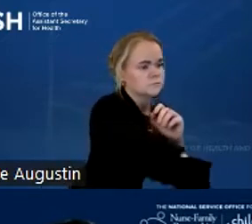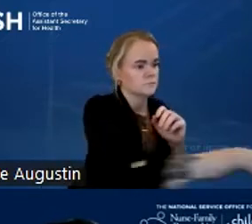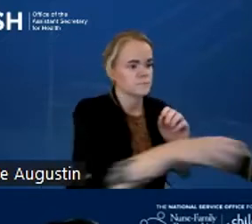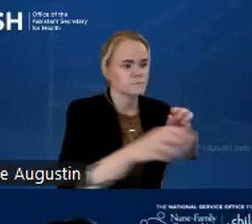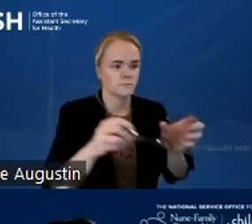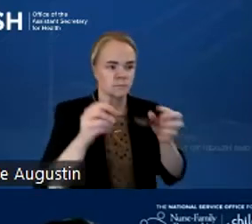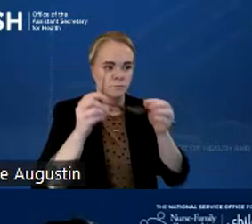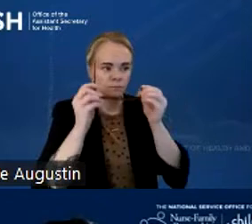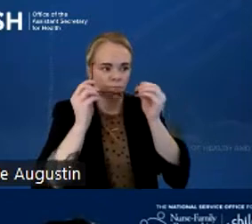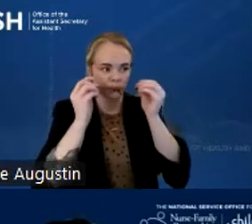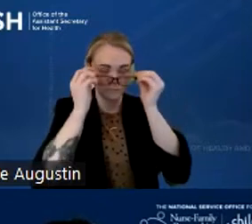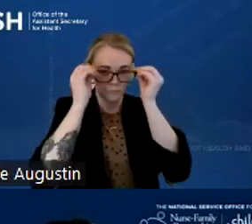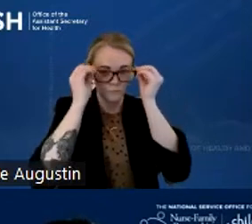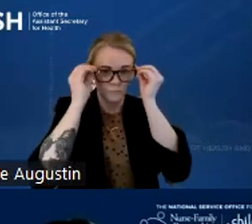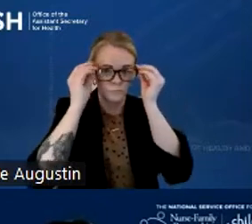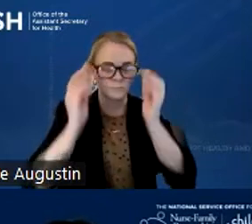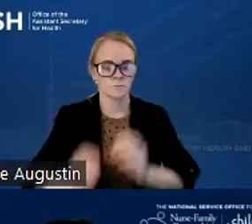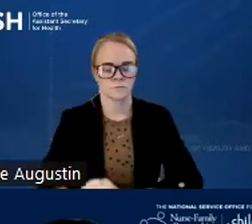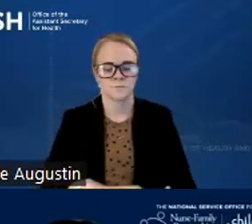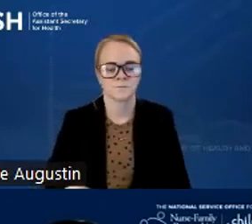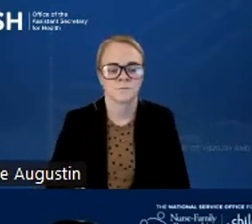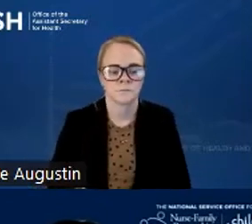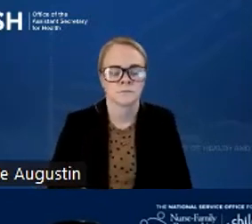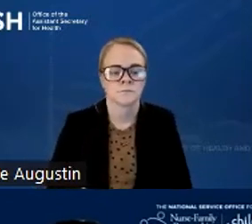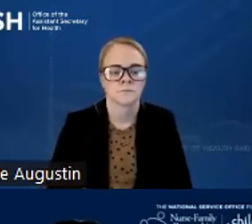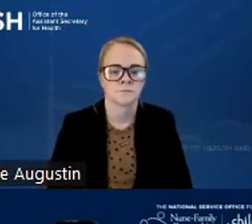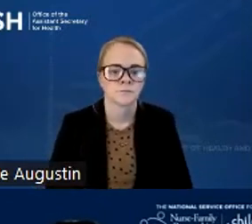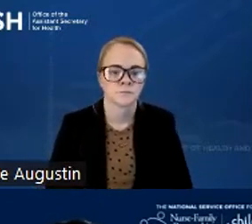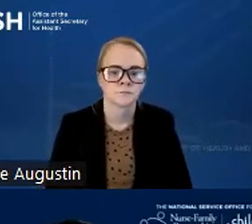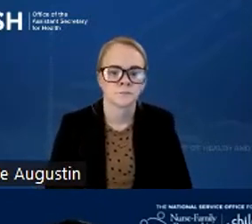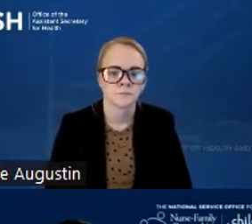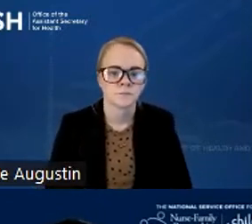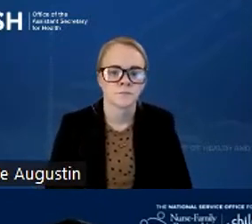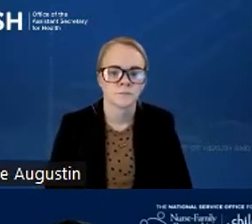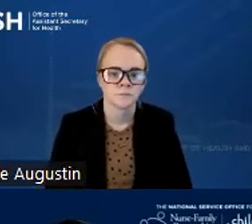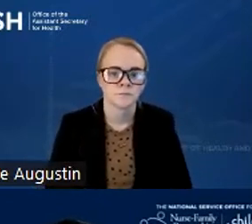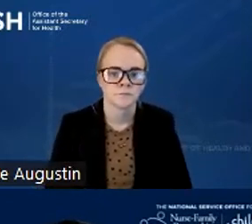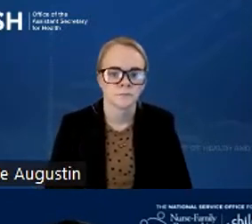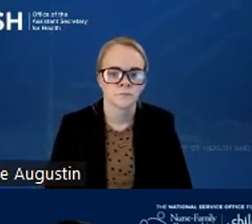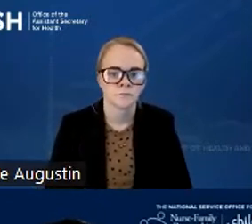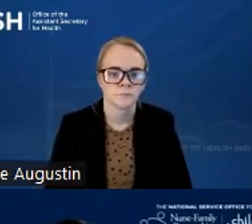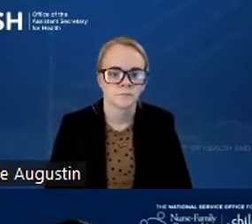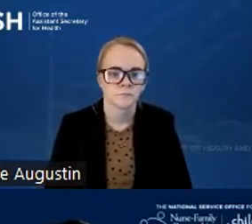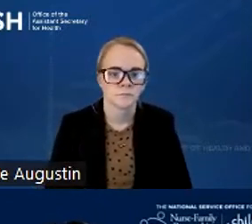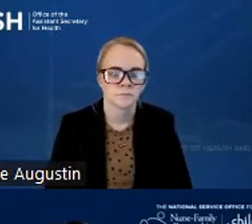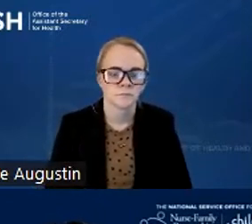helping bring them into that process, not overwhelming them with information,